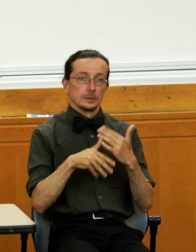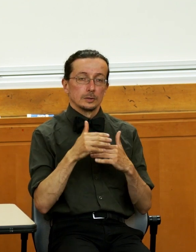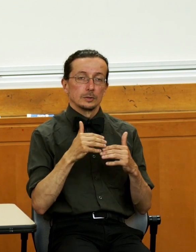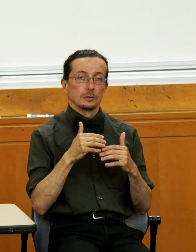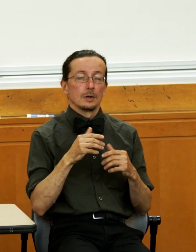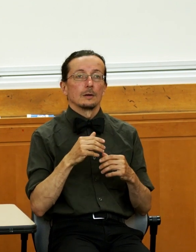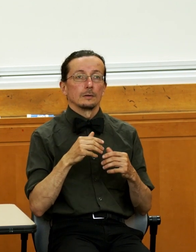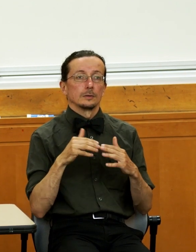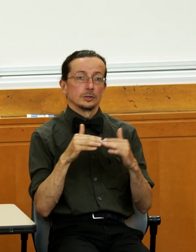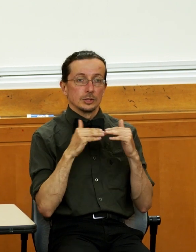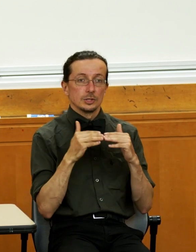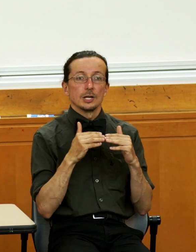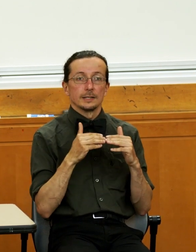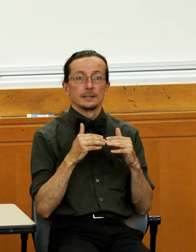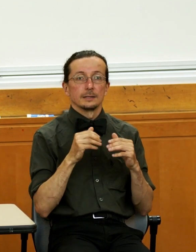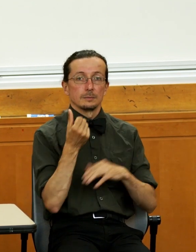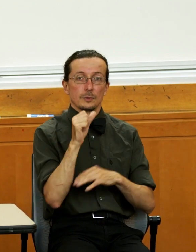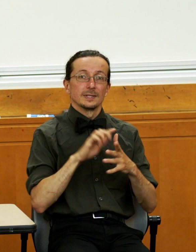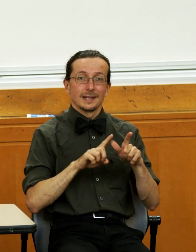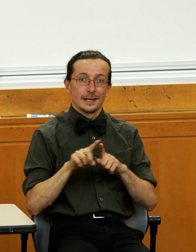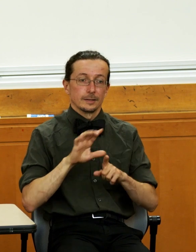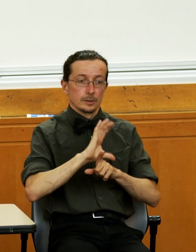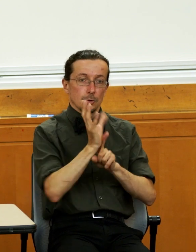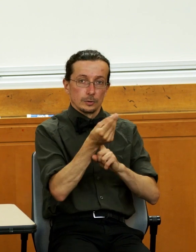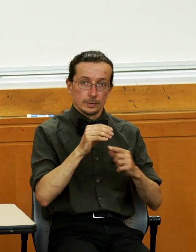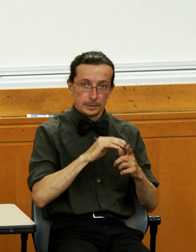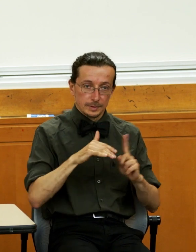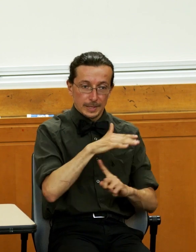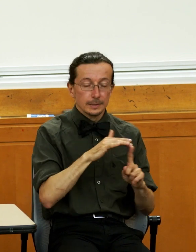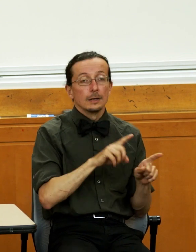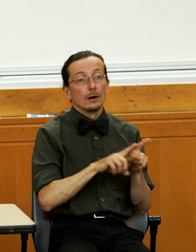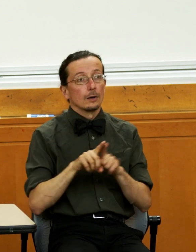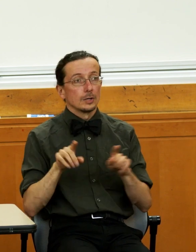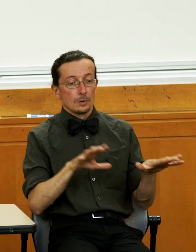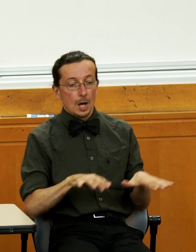and advocacy spaces as cultural spaces and, two, appropriation as a threat to belonging.